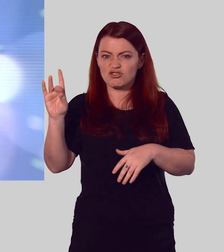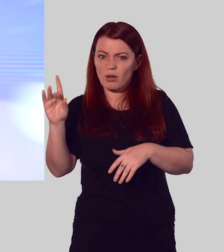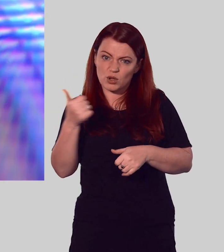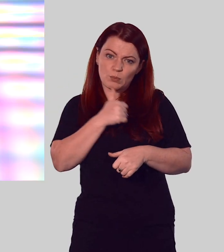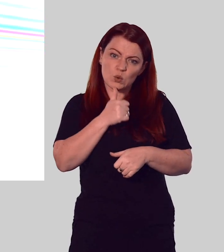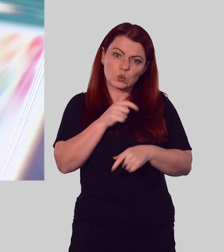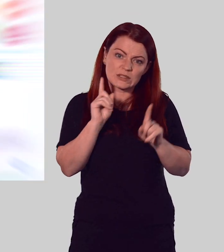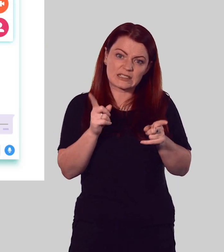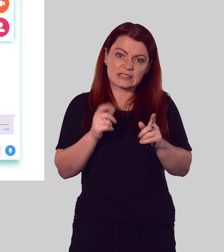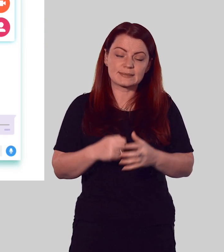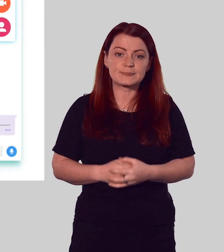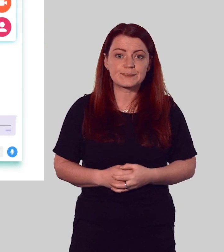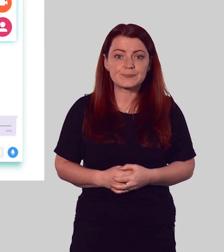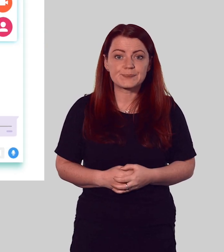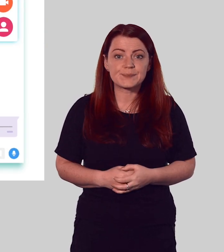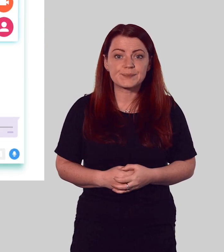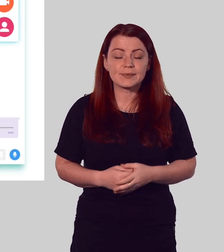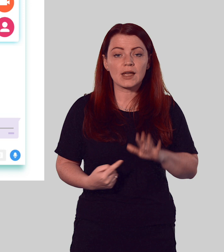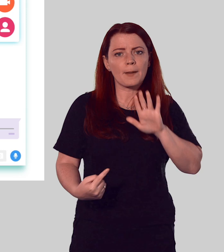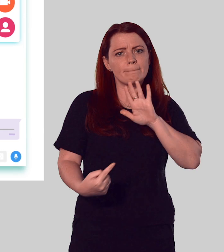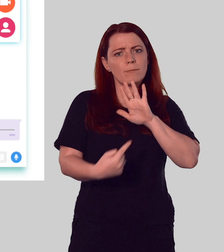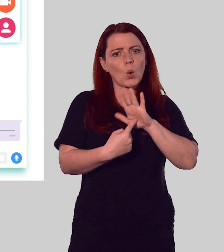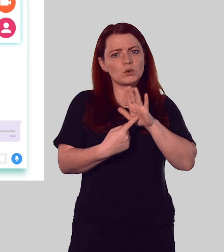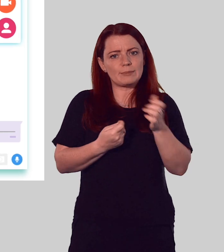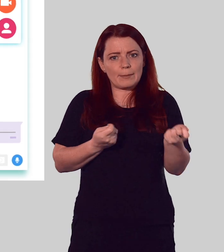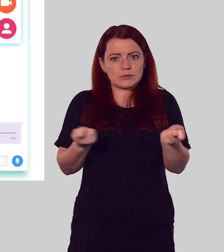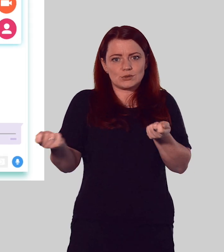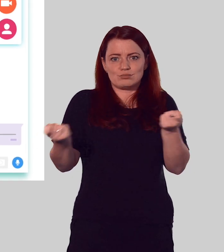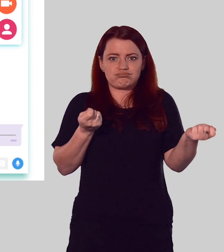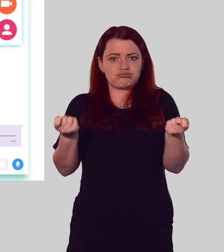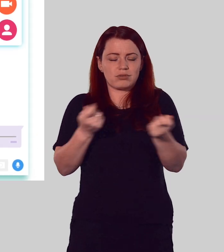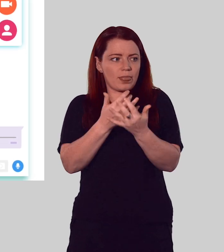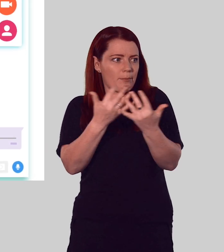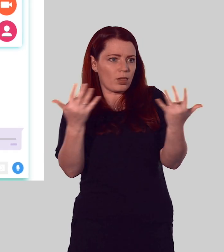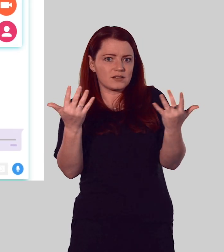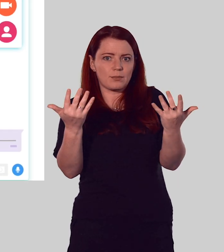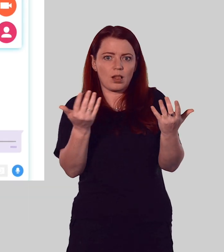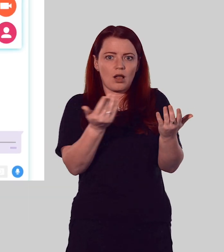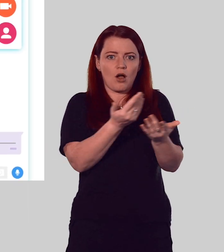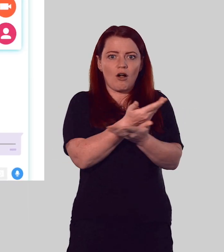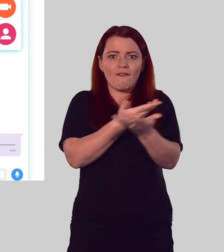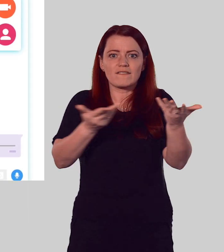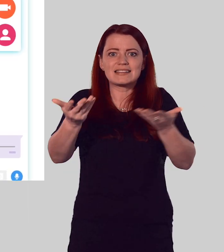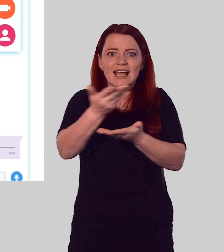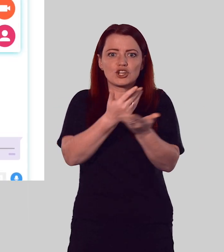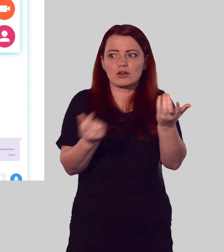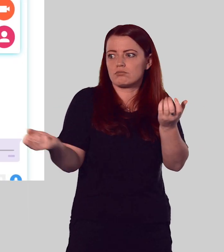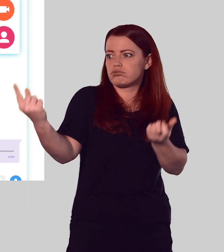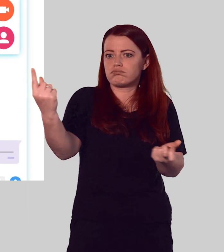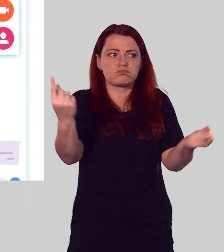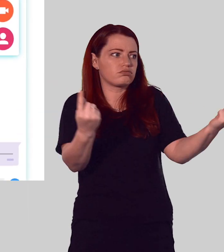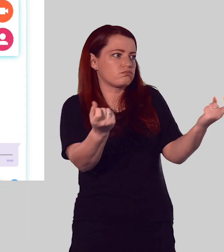It's important to be able to manage the multiple conversations that might arise from inviting participants in this way